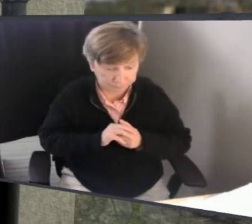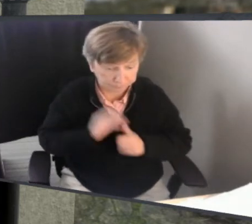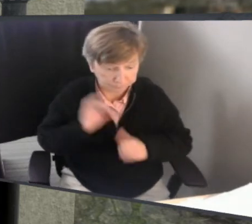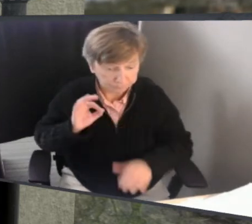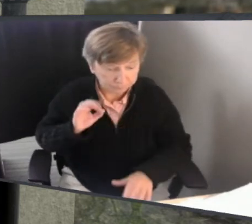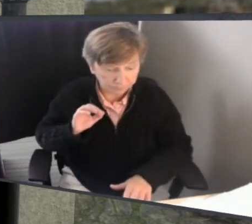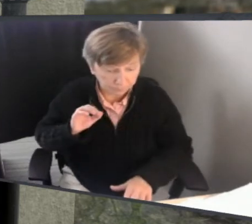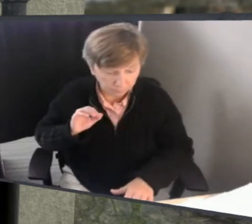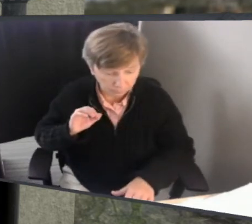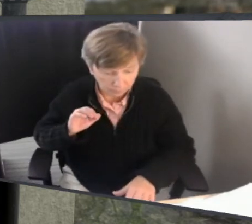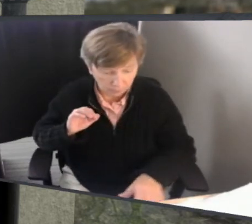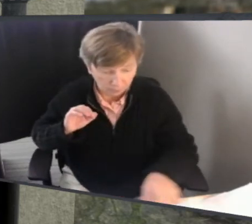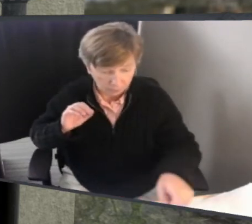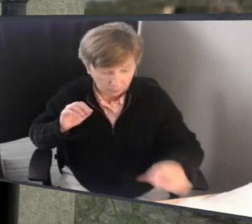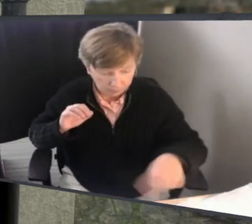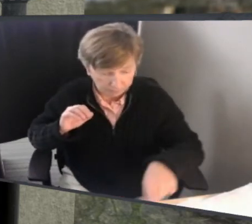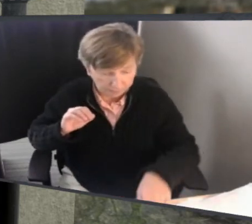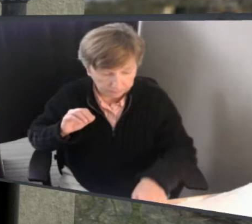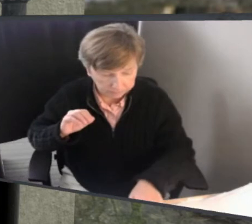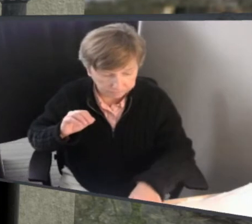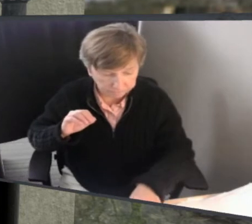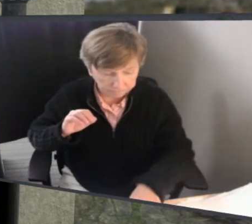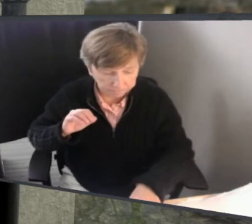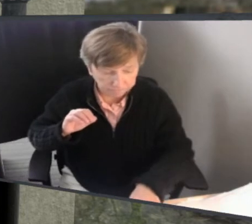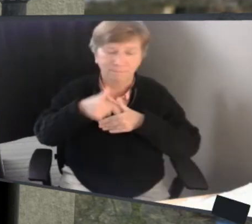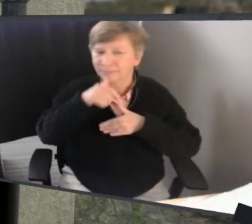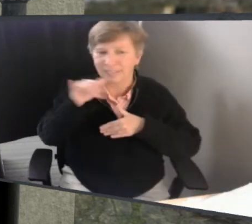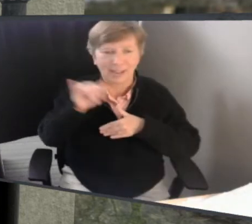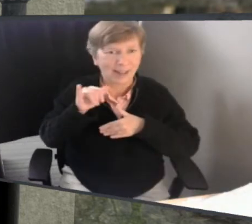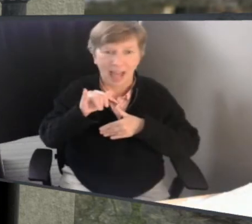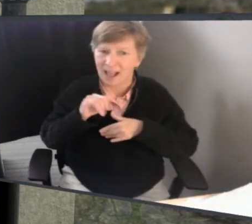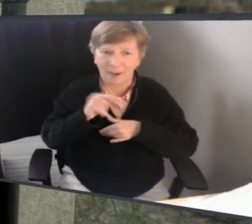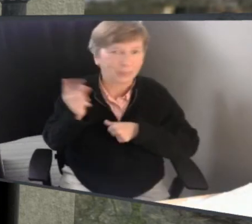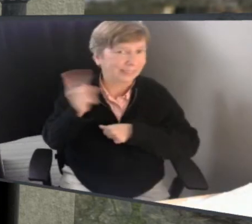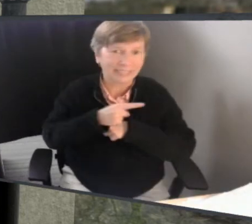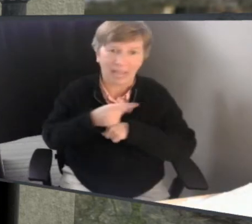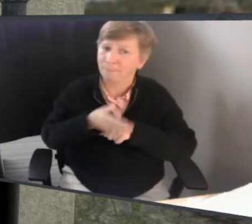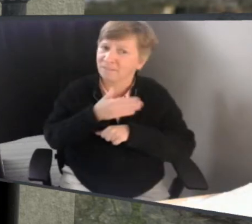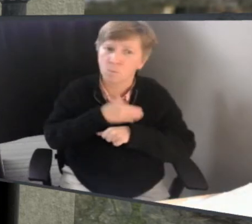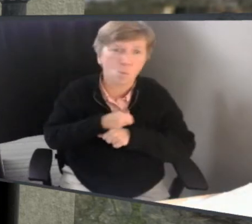coordinating an event that's happening on Hubs or in virtual space. It also, again, requires planning